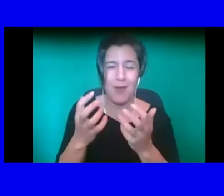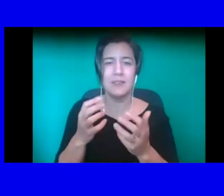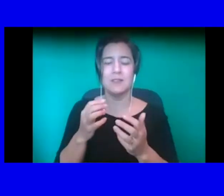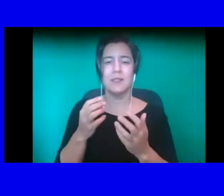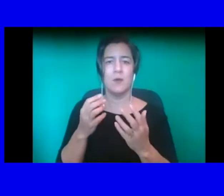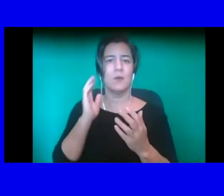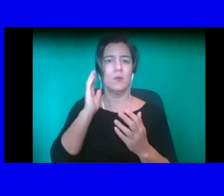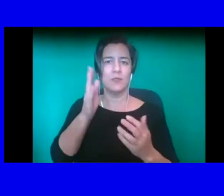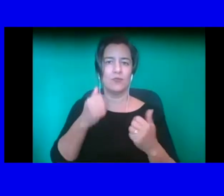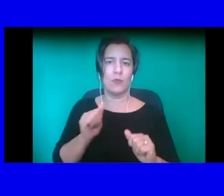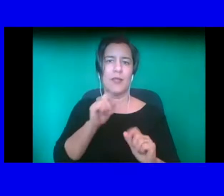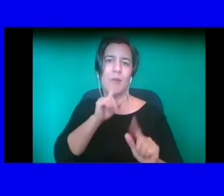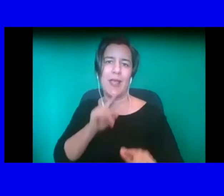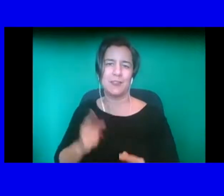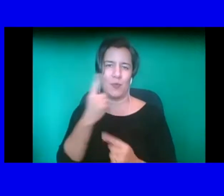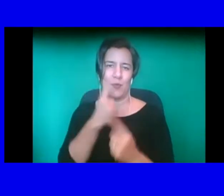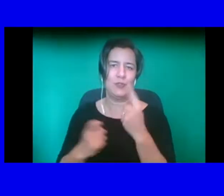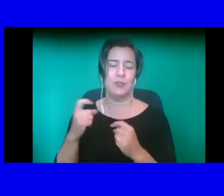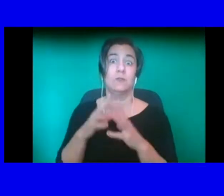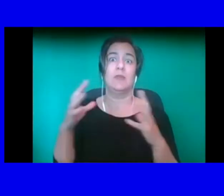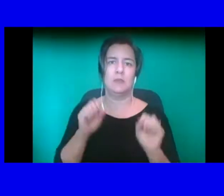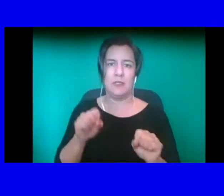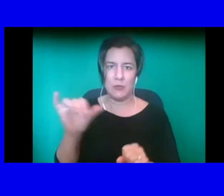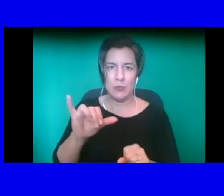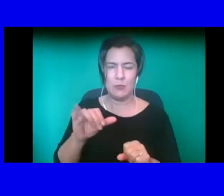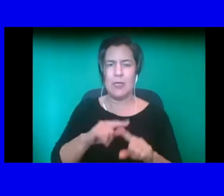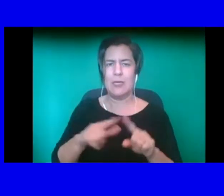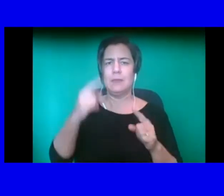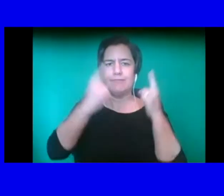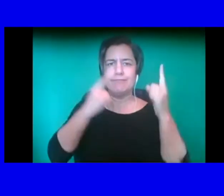as much as we can, but I'm conscious of time and want to give my colleague, Mary Lou,